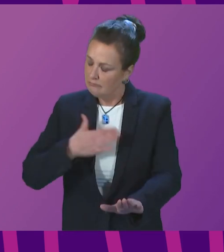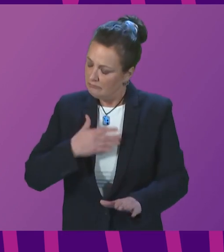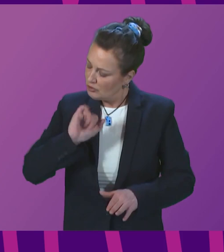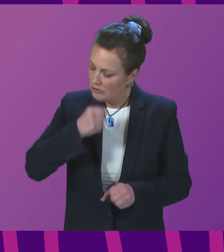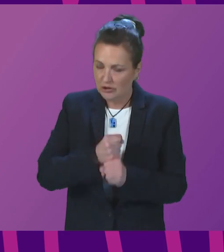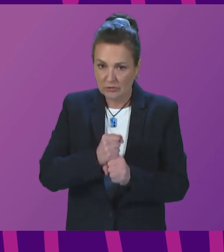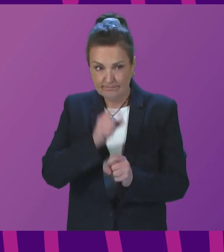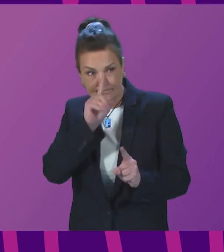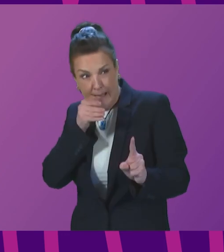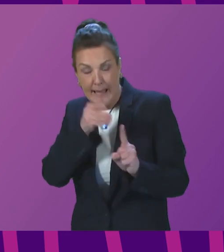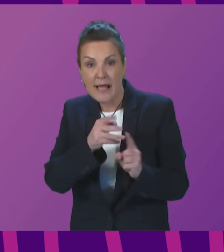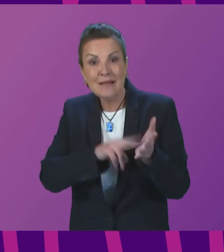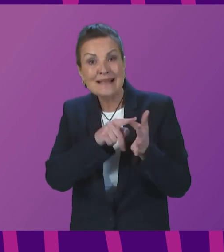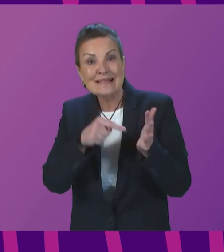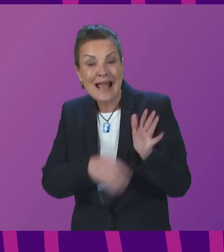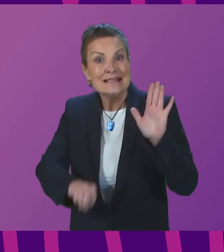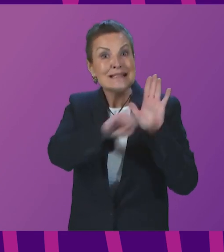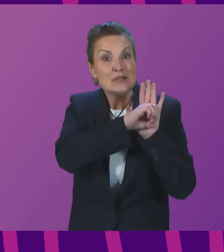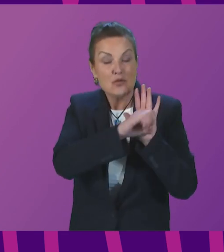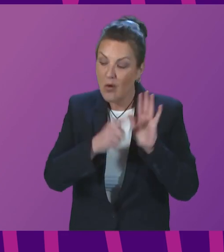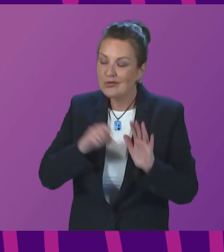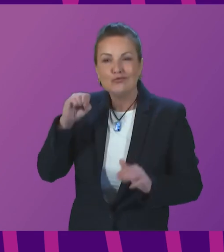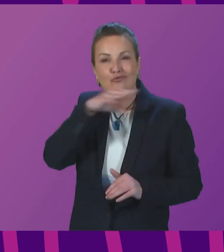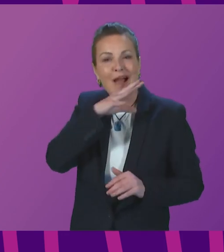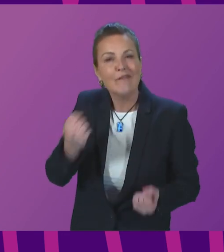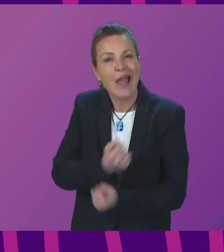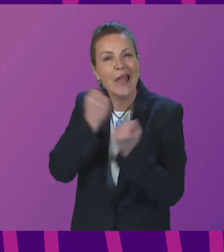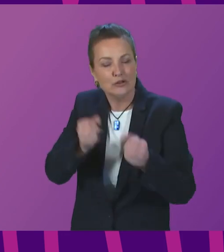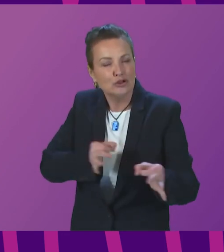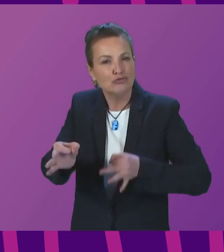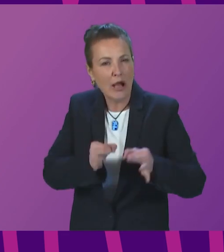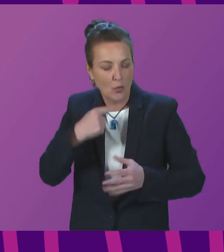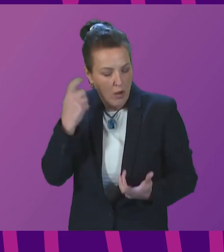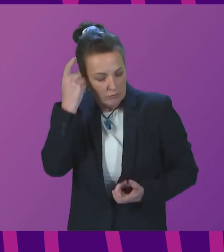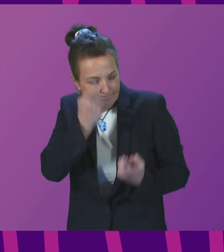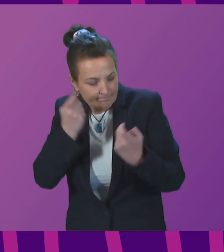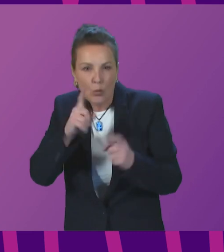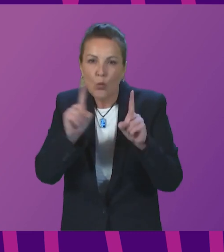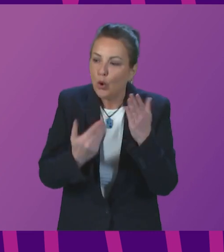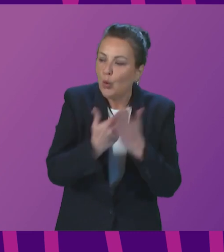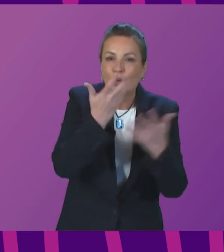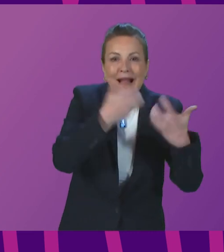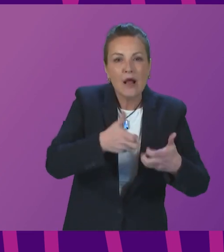Our draft energy strategy and just transition plan will consider technologies for transforming Scotland’s energy systems.